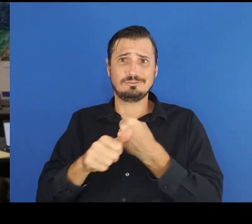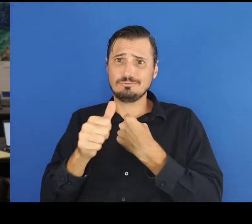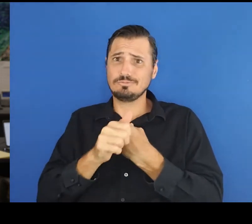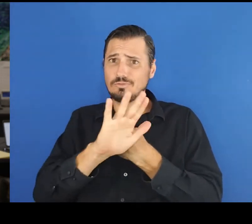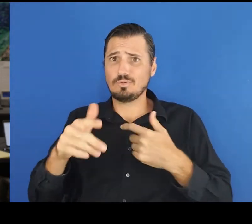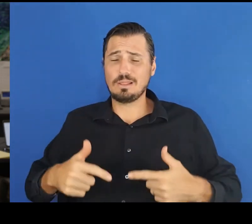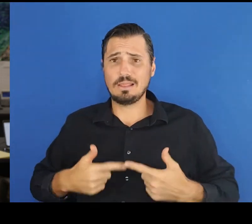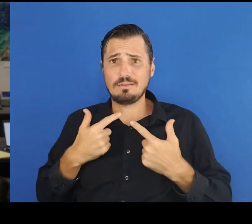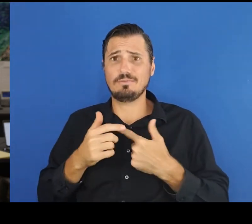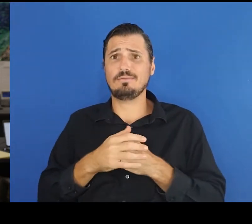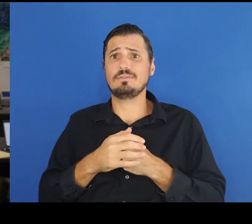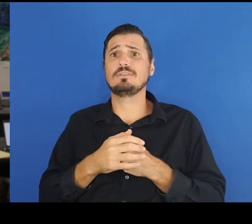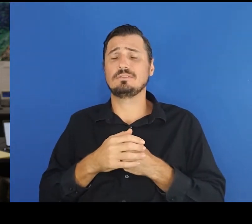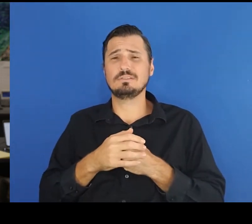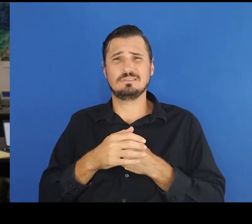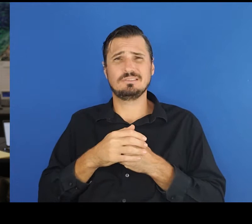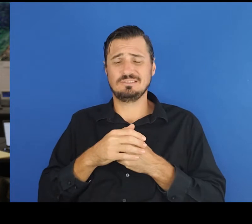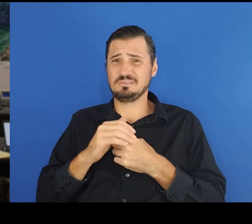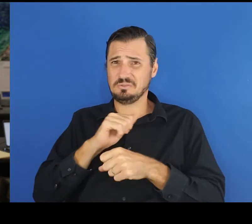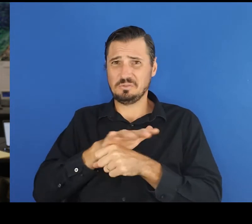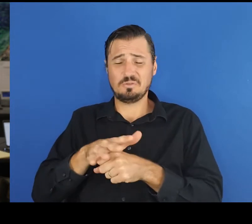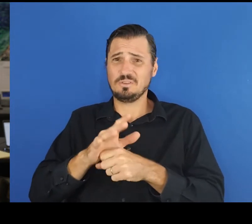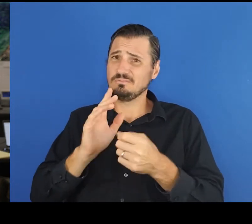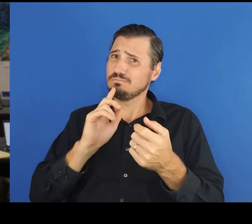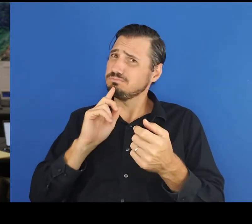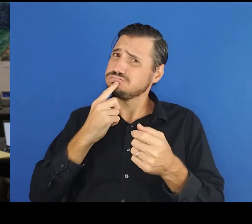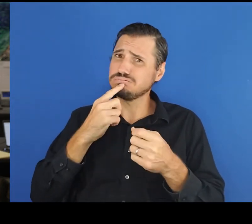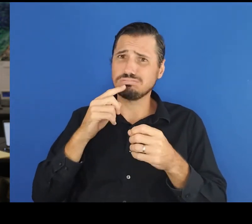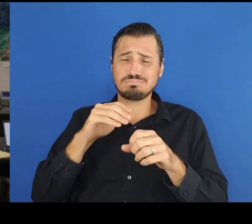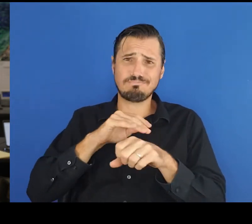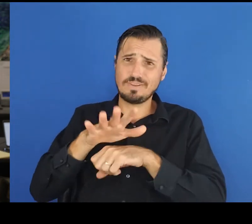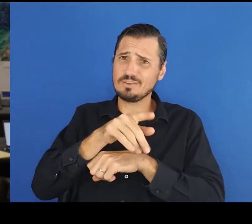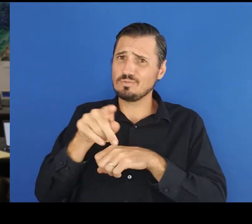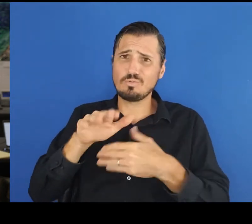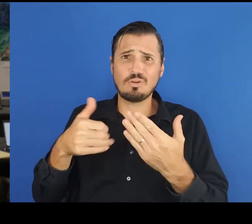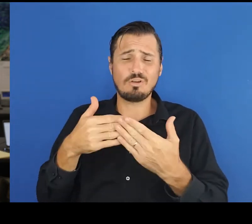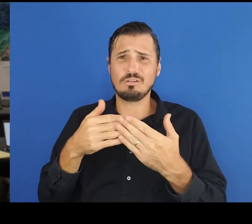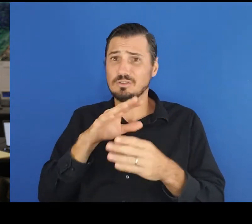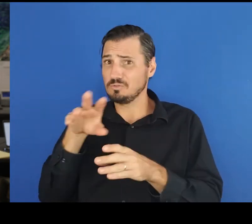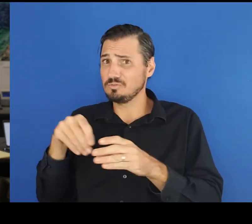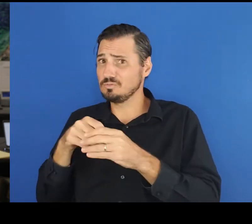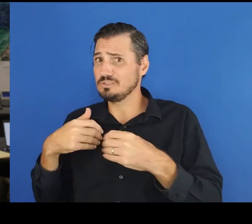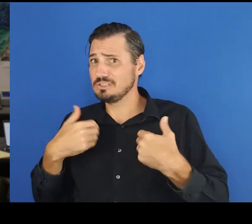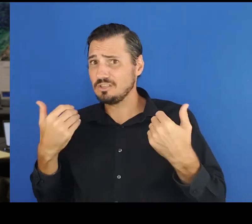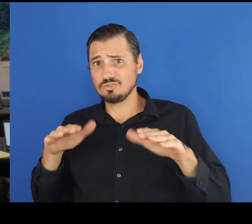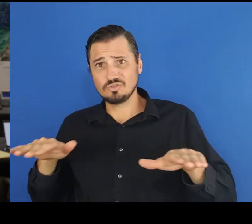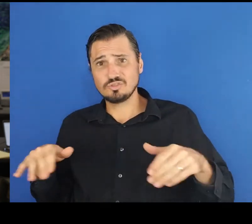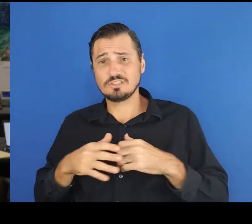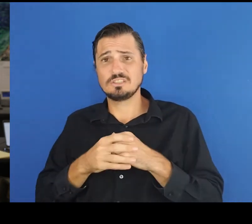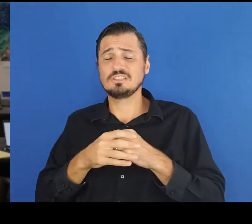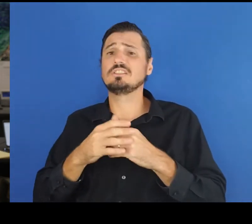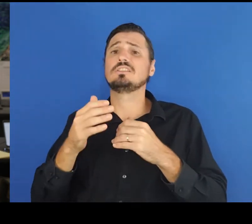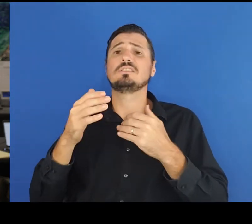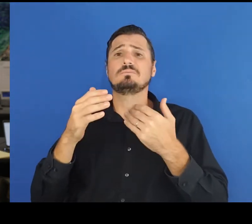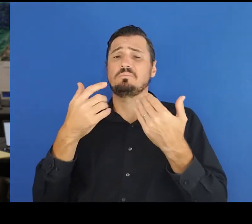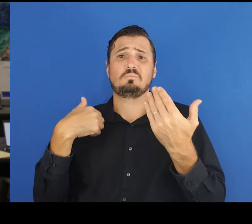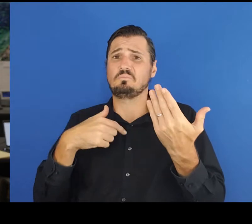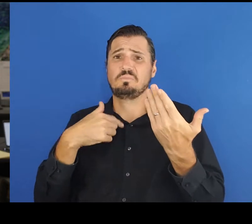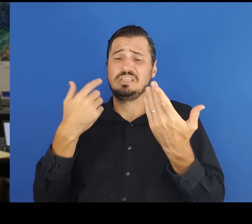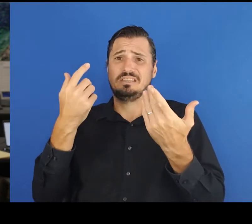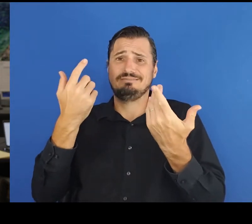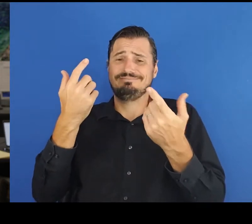The threat of this disease is significant, even to young people, and there is no way in advance to know how it might affect us